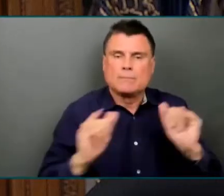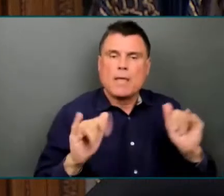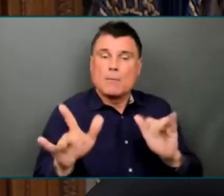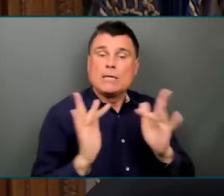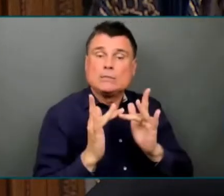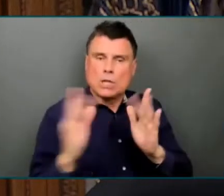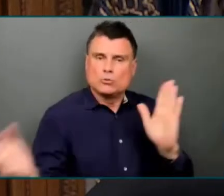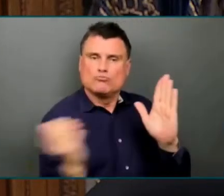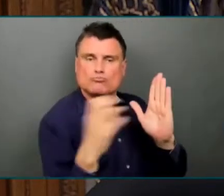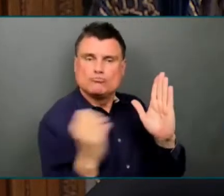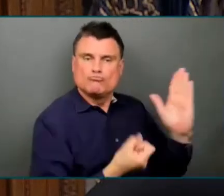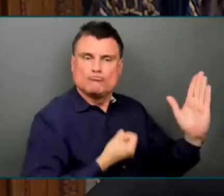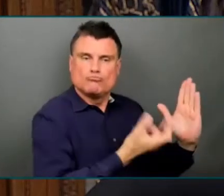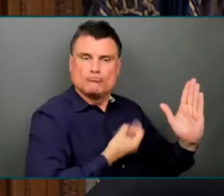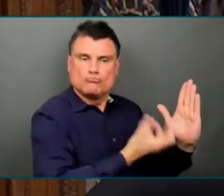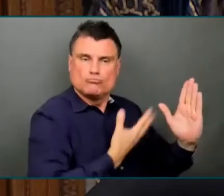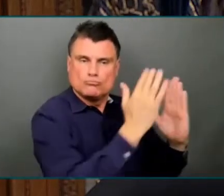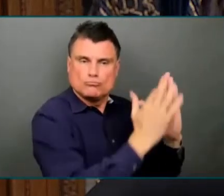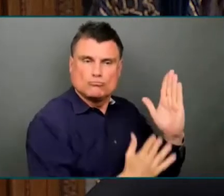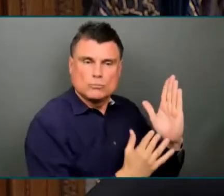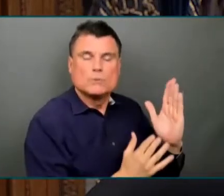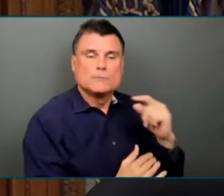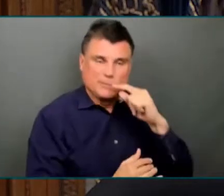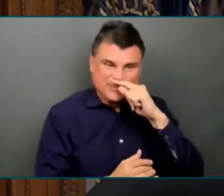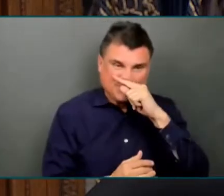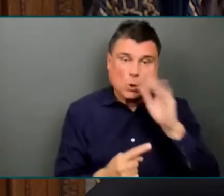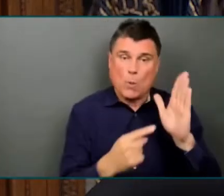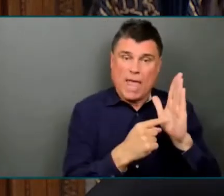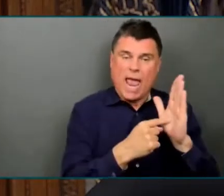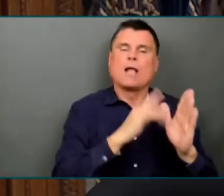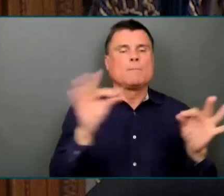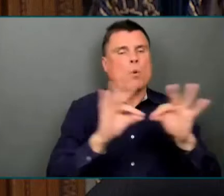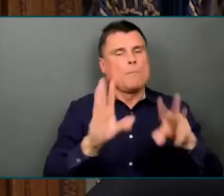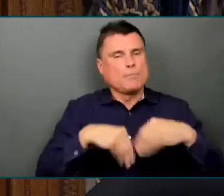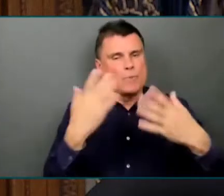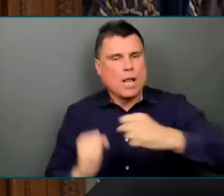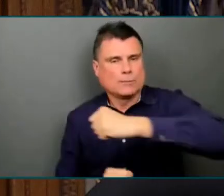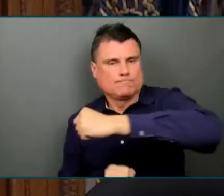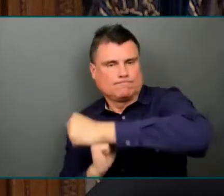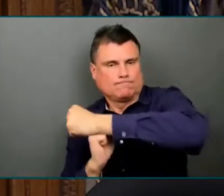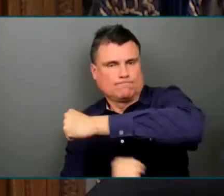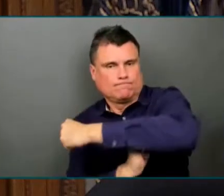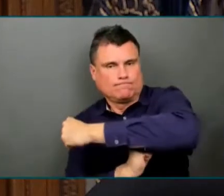The bill lists eight potential areas for standards development: employment, delivery of services,